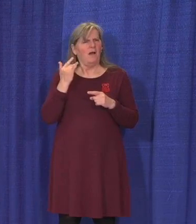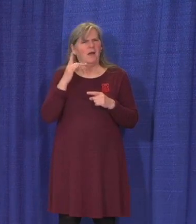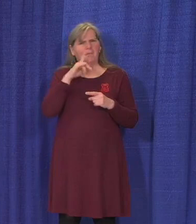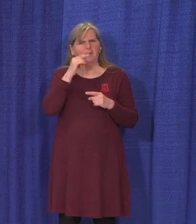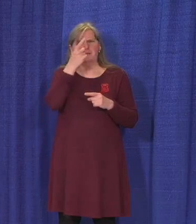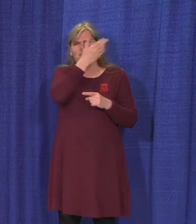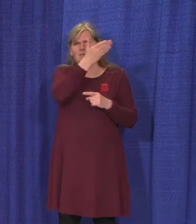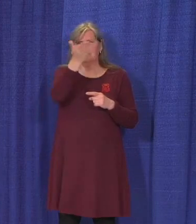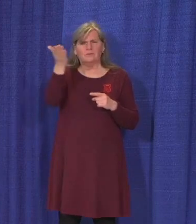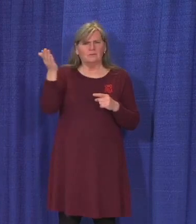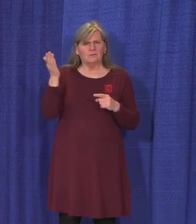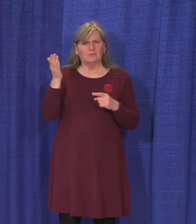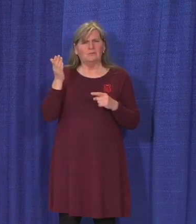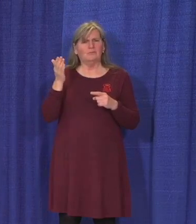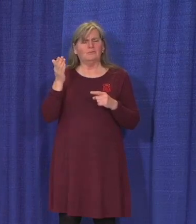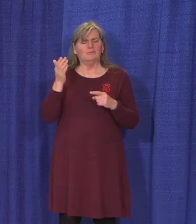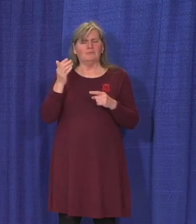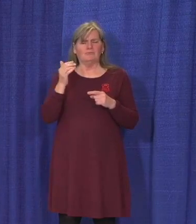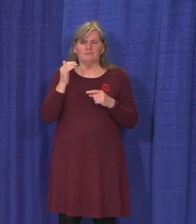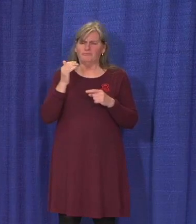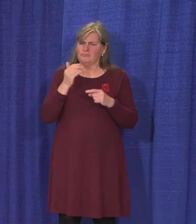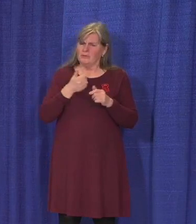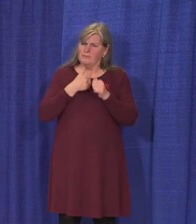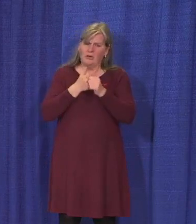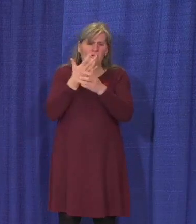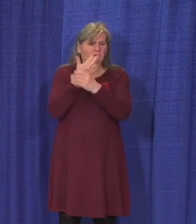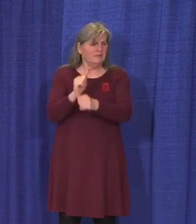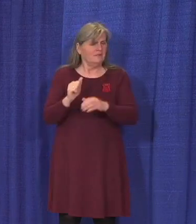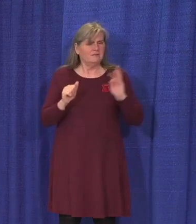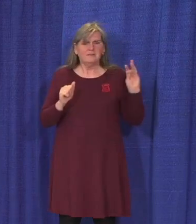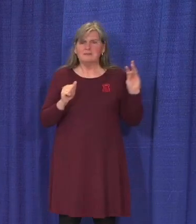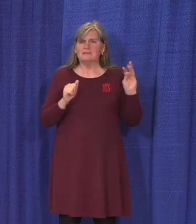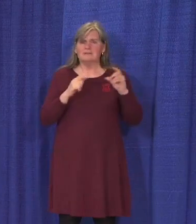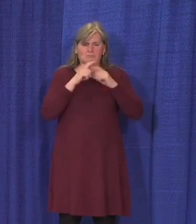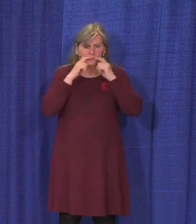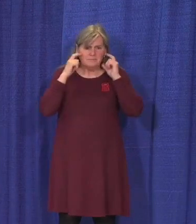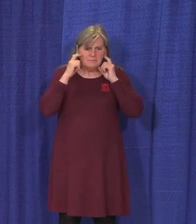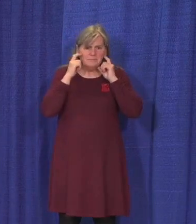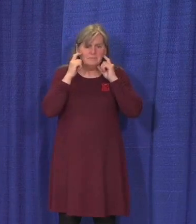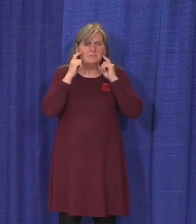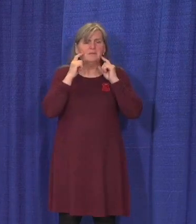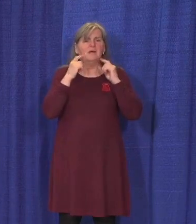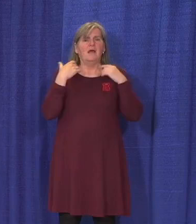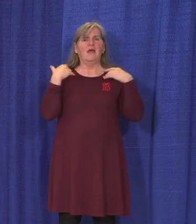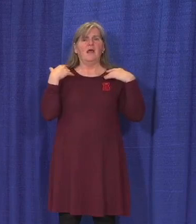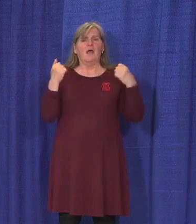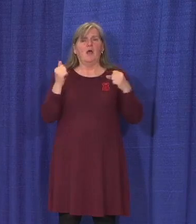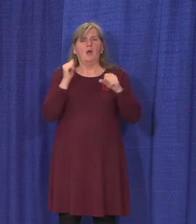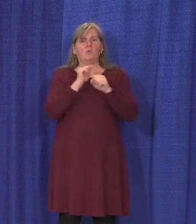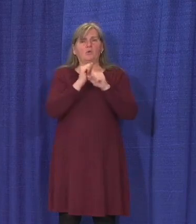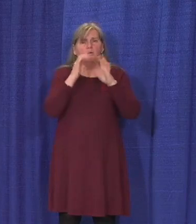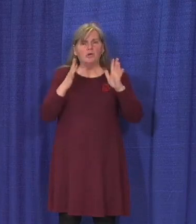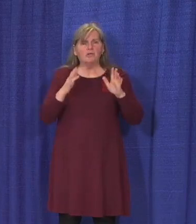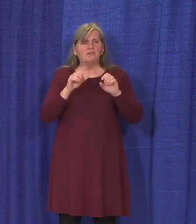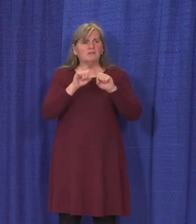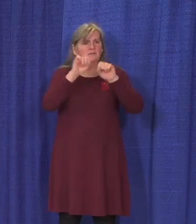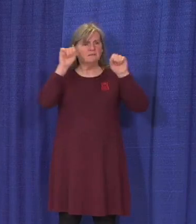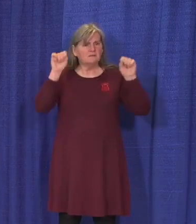safety of all Yukoners. And we are in a very lucky place year.